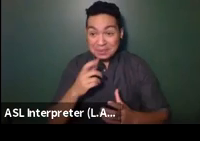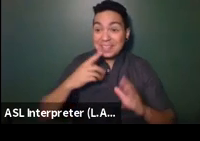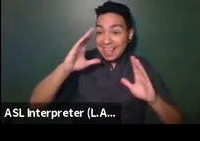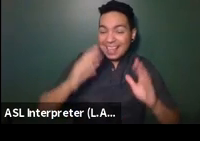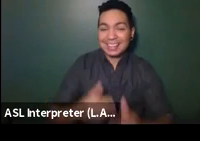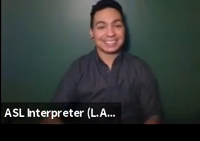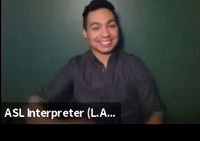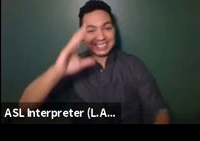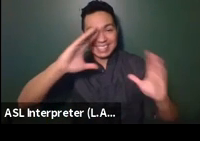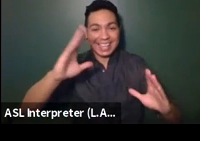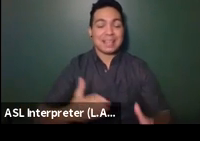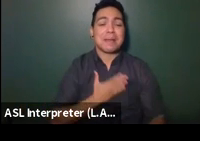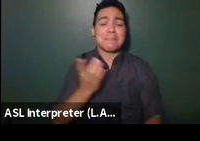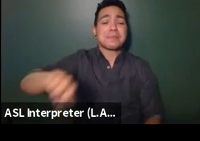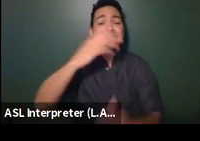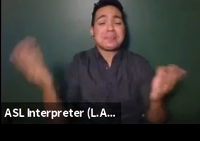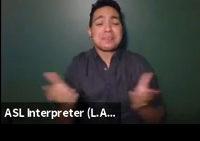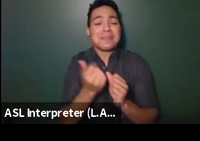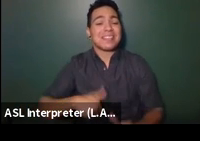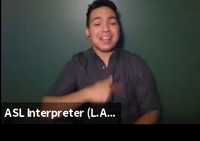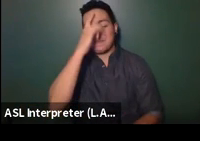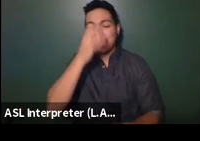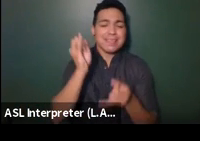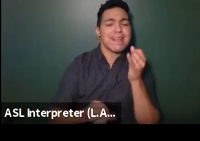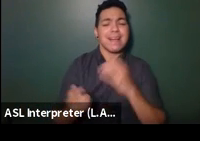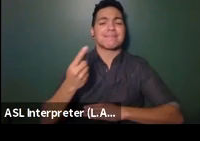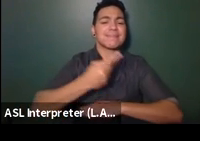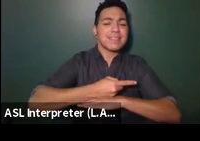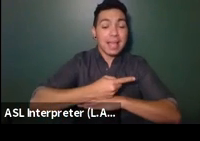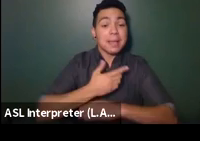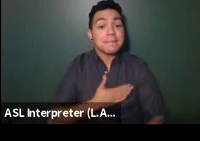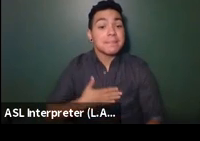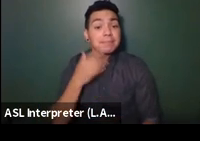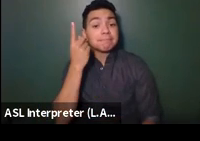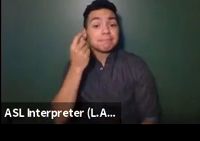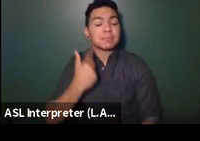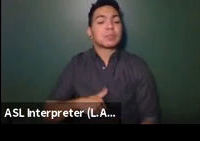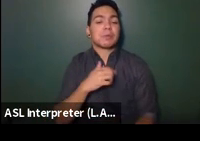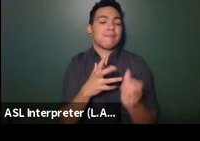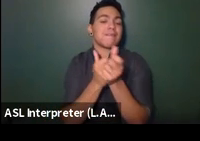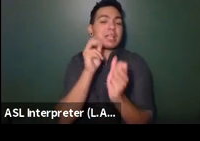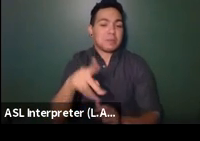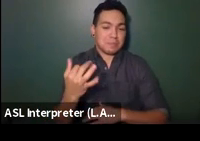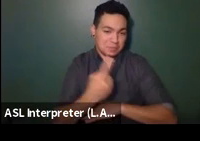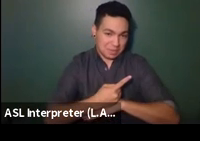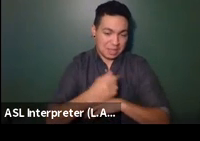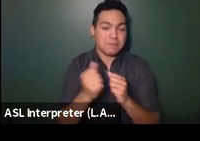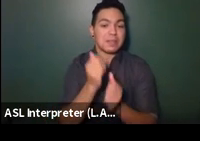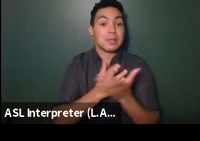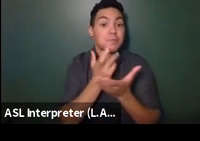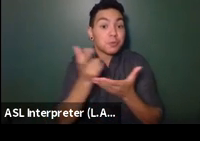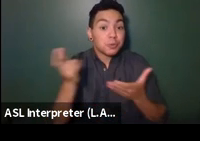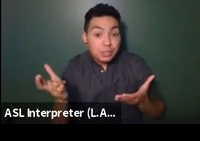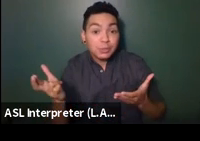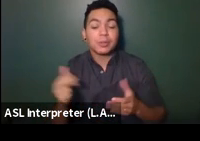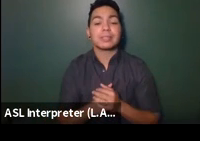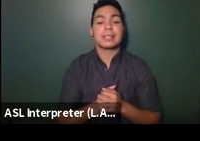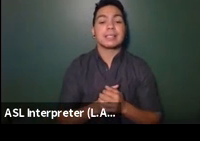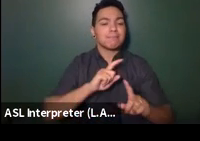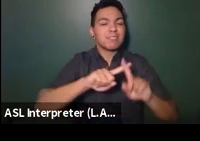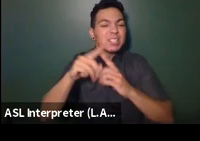Kristina Wambold: I'm so glad you guys are here with us for the final day please know that we will follow up today with some resources and information in email.